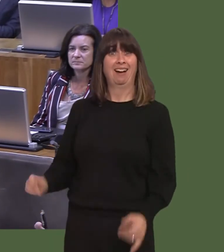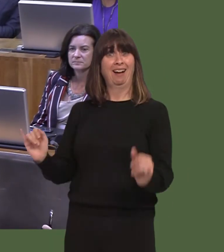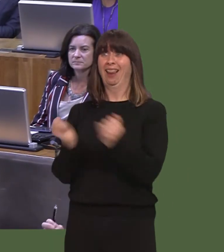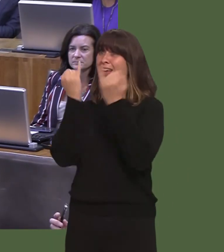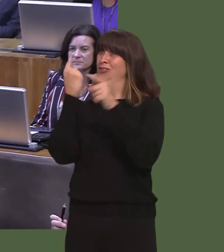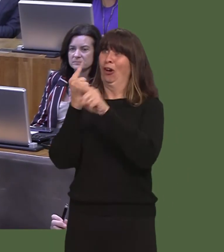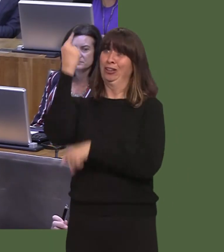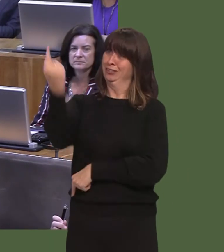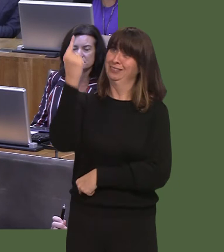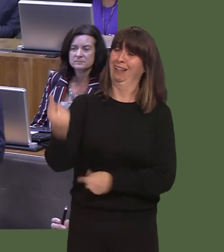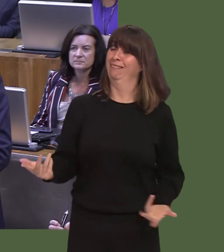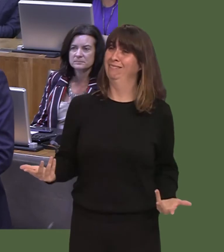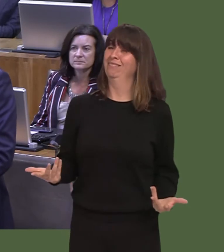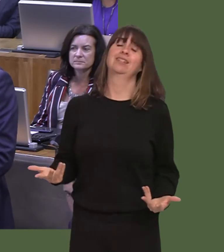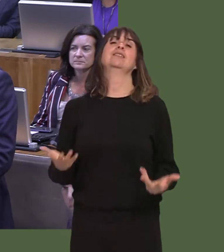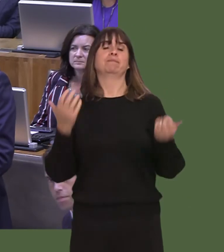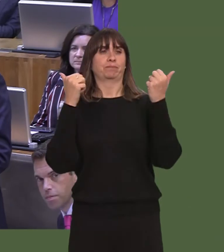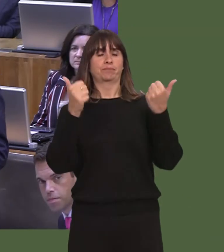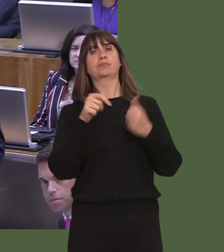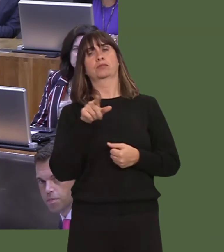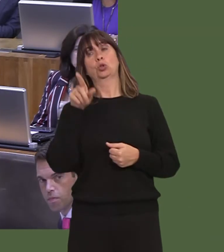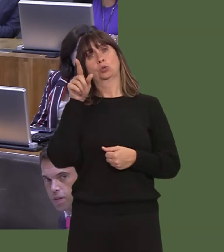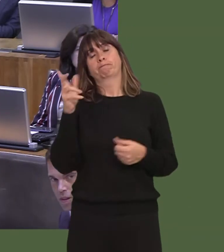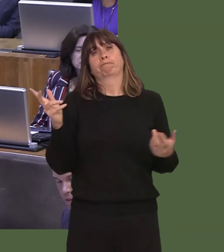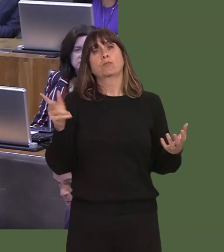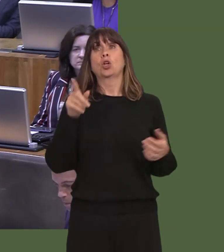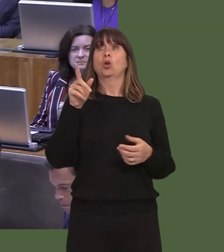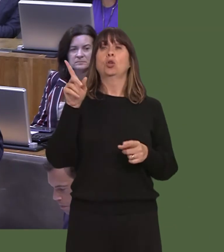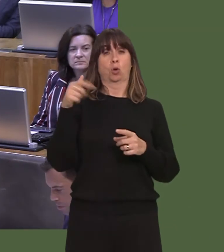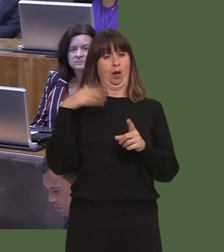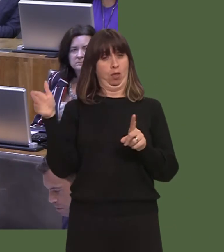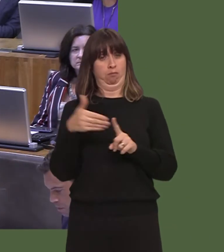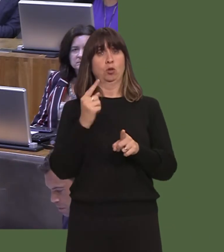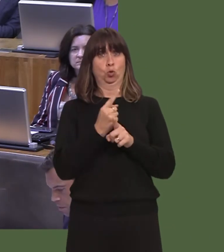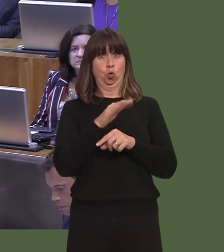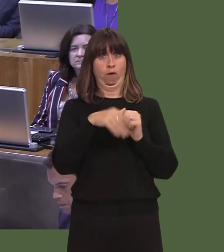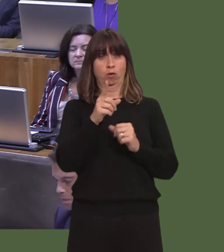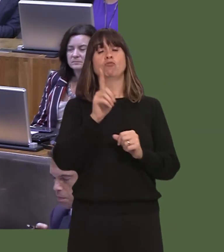Let me move on to the point that he makes. How do you resolve the issue?